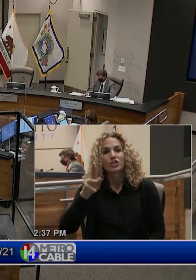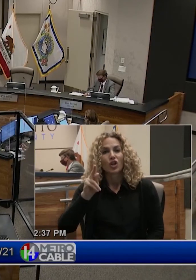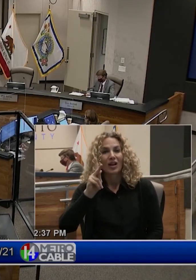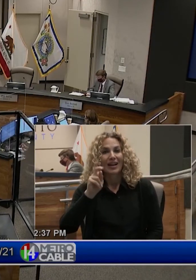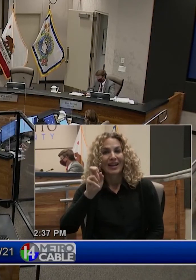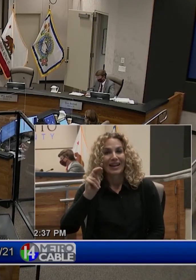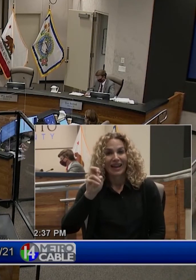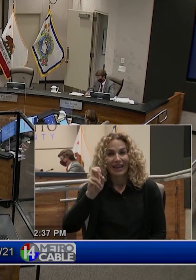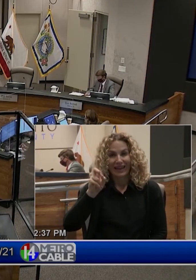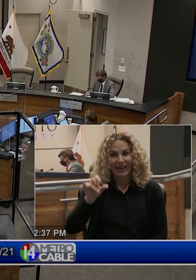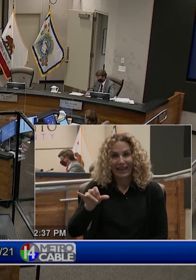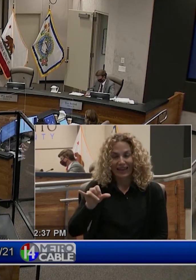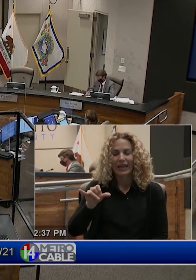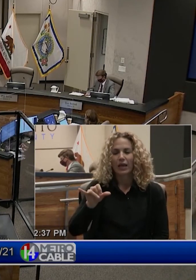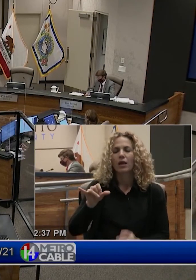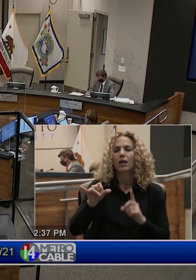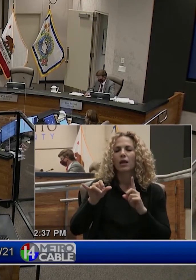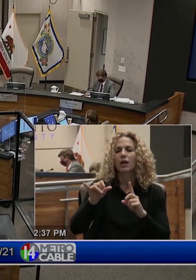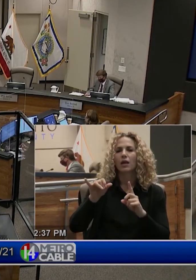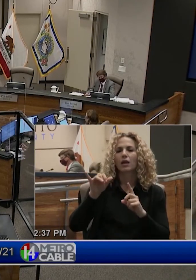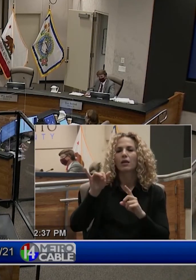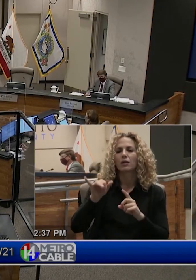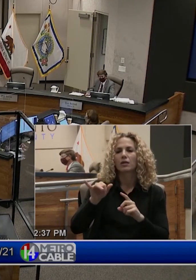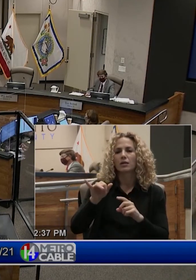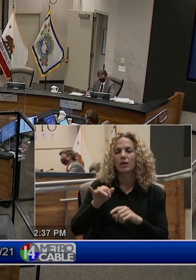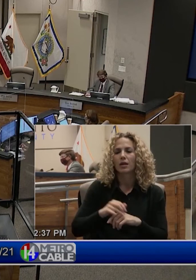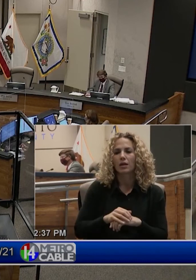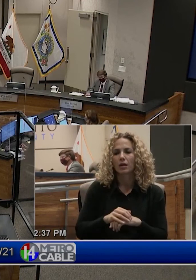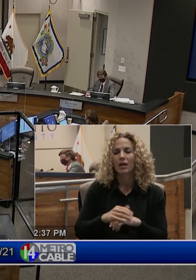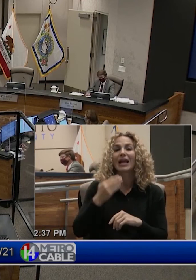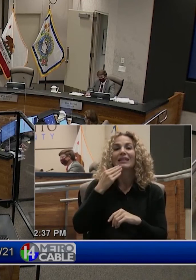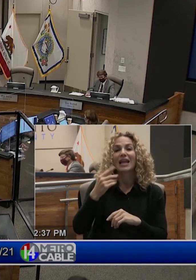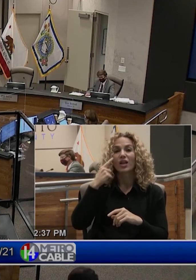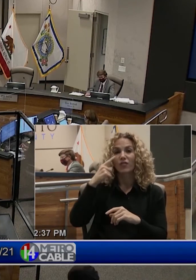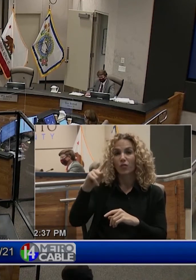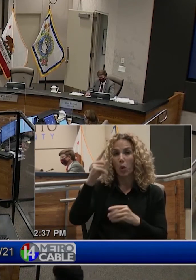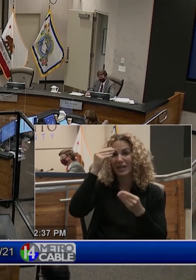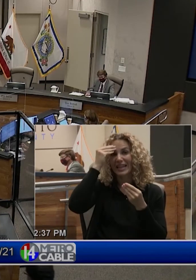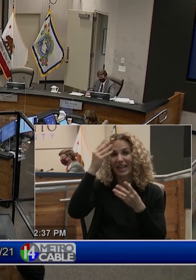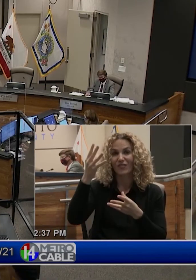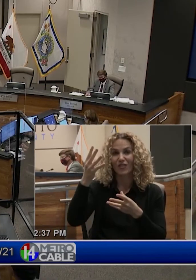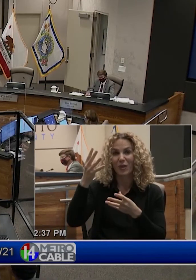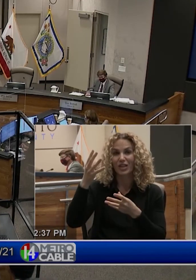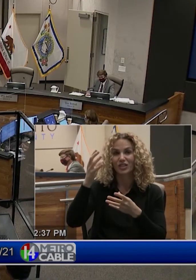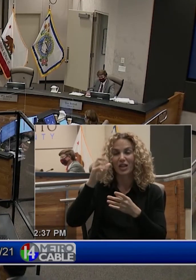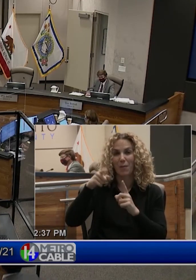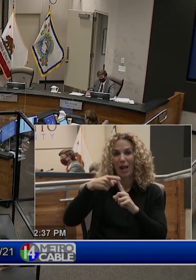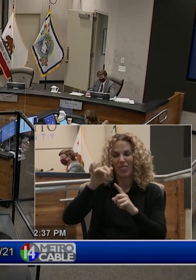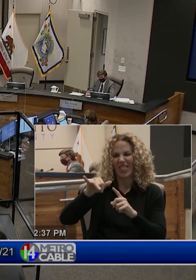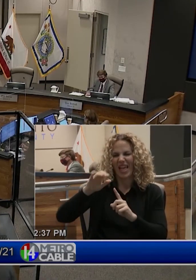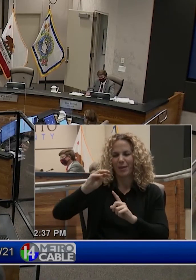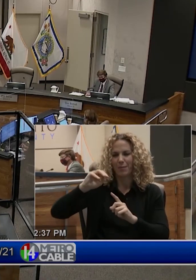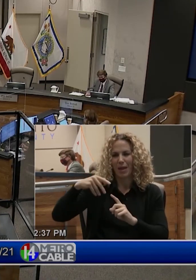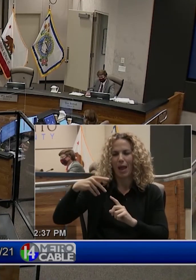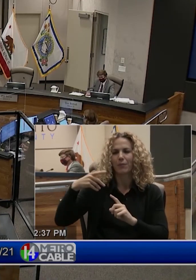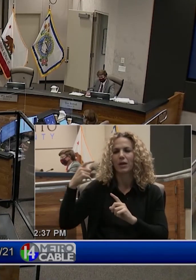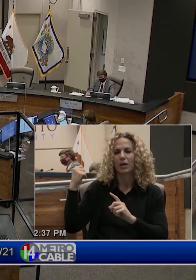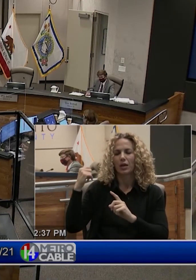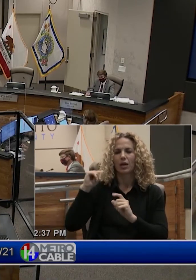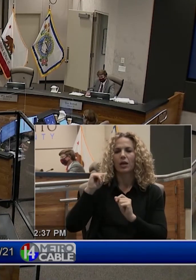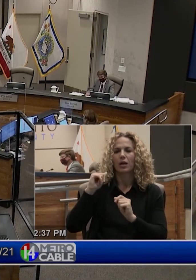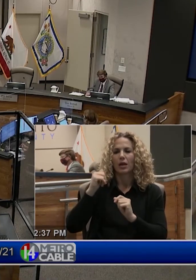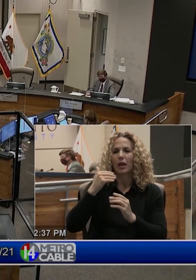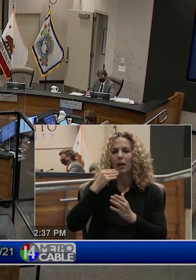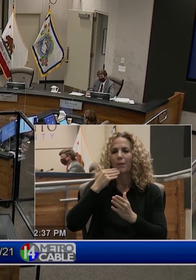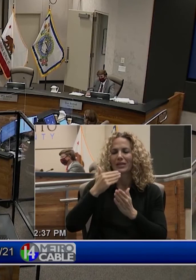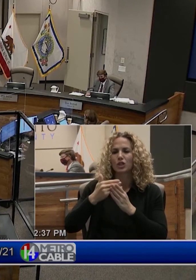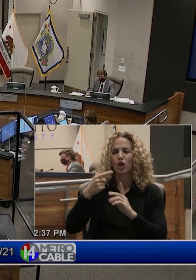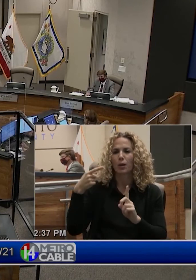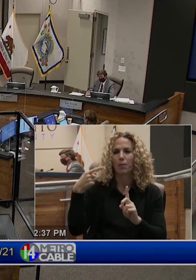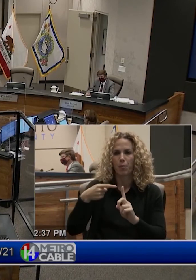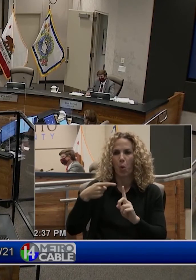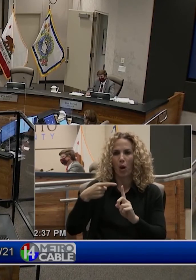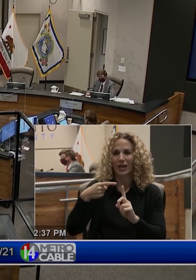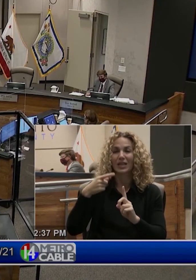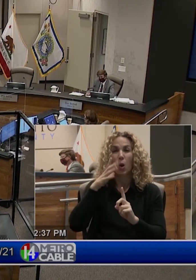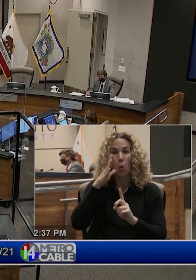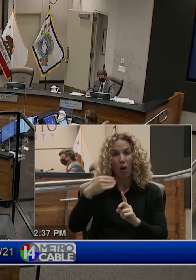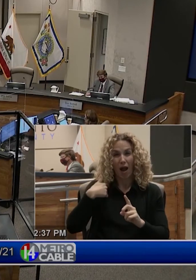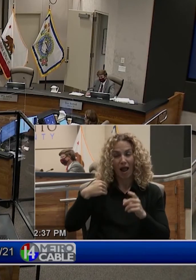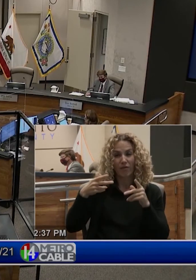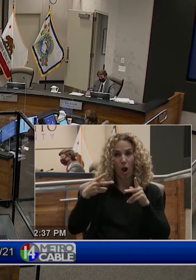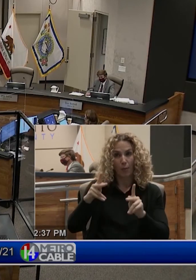SUPERVISOR KENNEDY? >> THANK YOU.